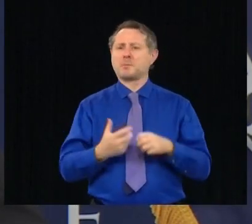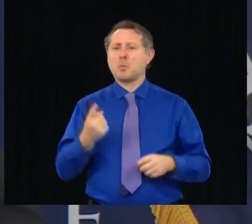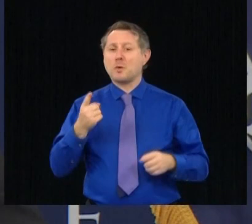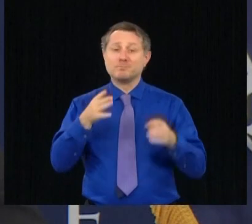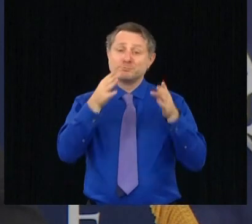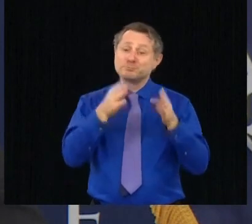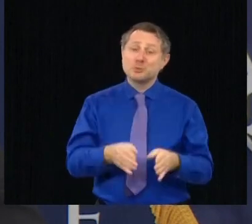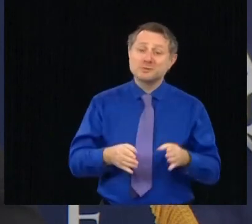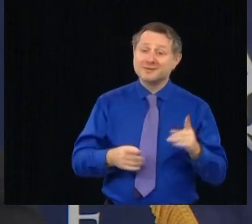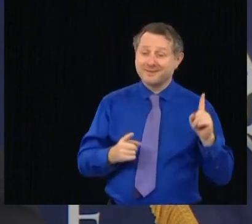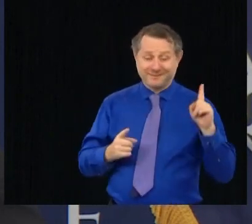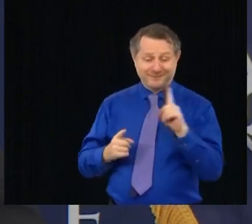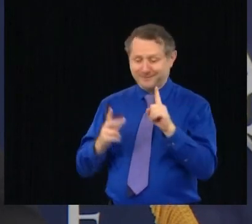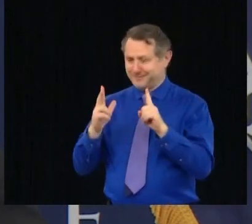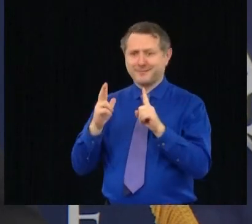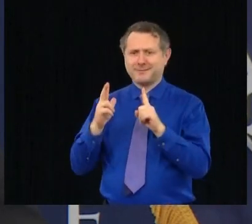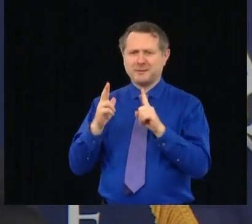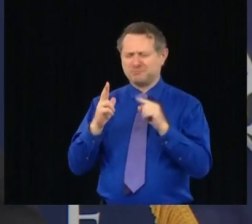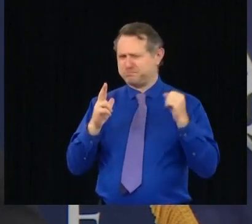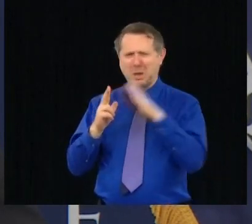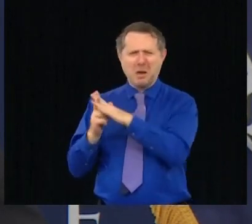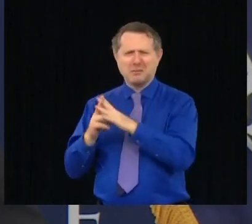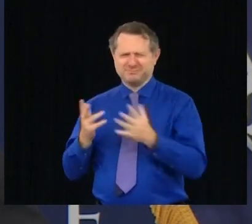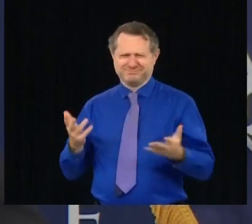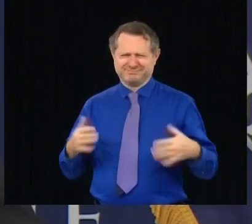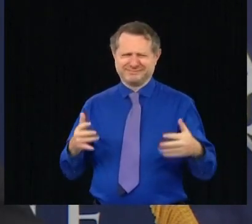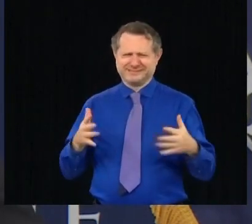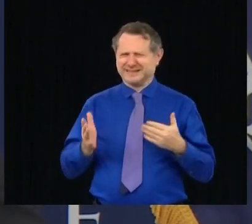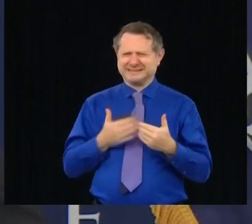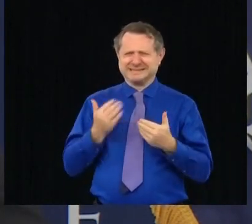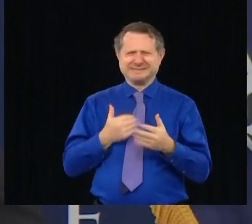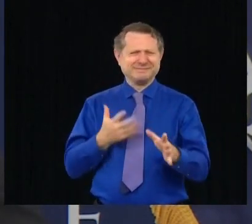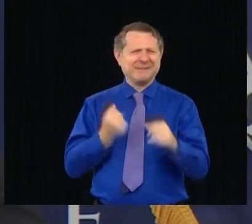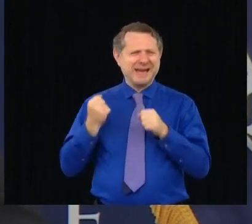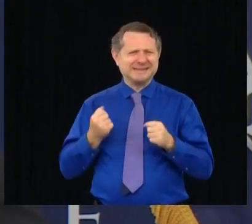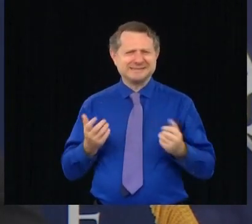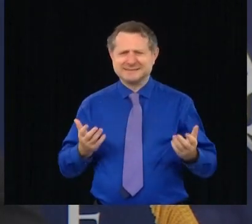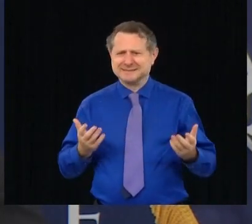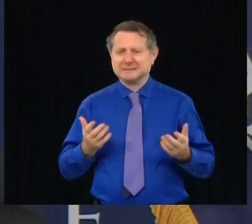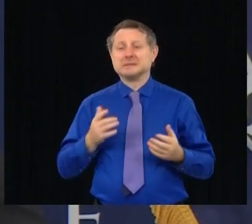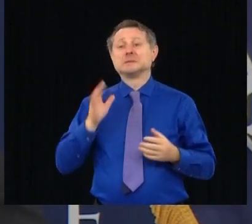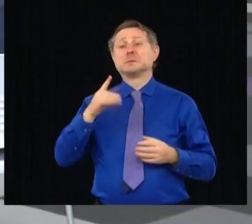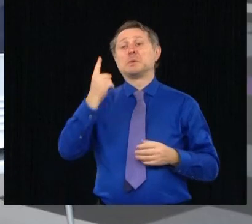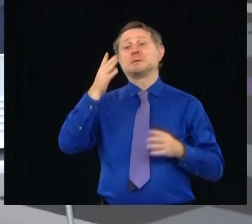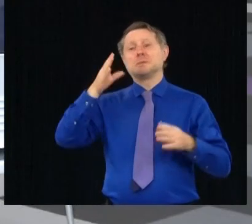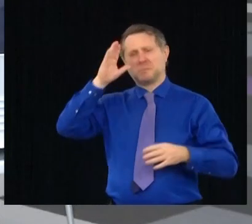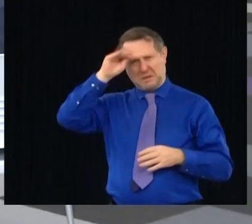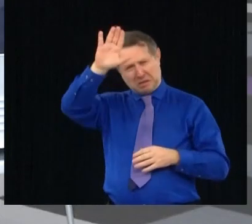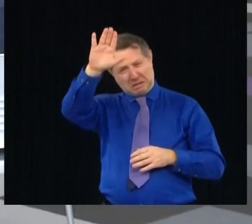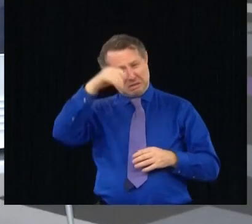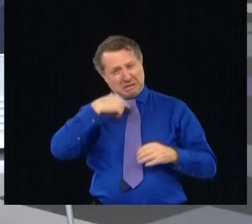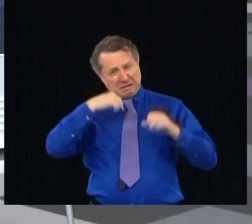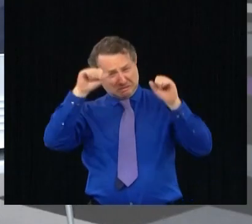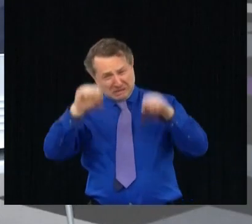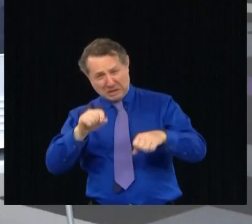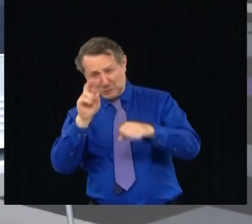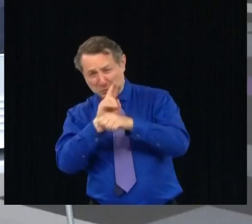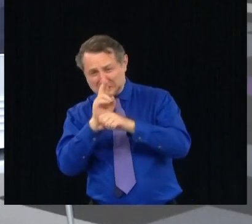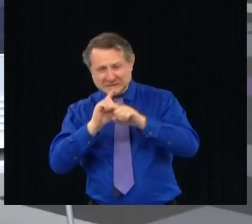TO BE THE SAME THING. YOU HAVE ONE INFECTED PERSON IN